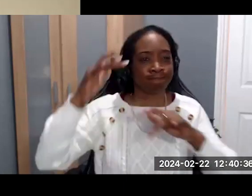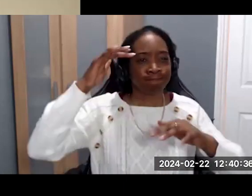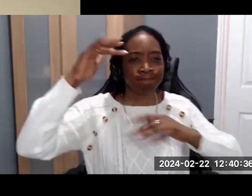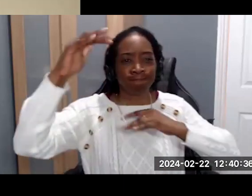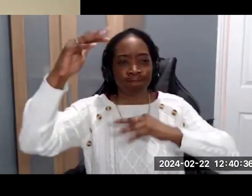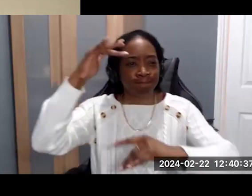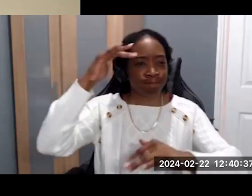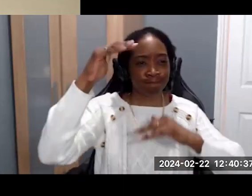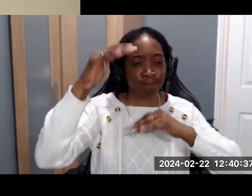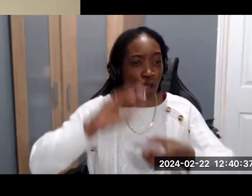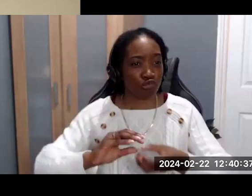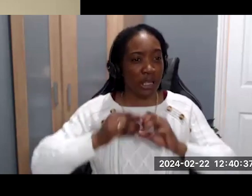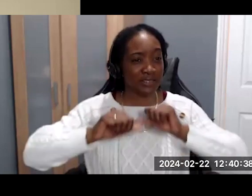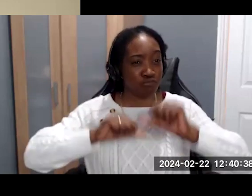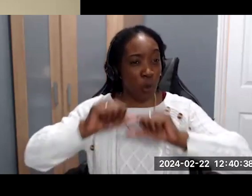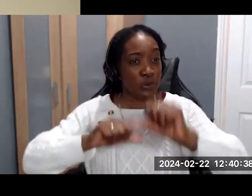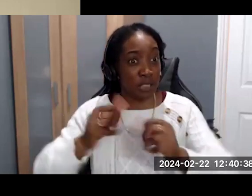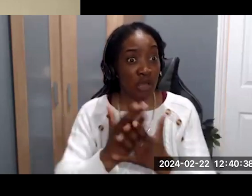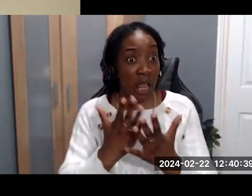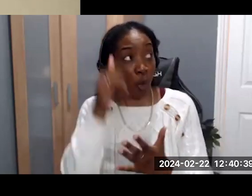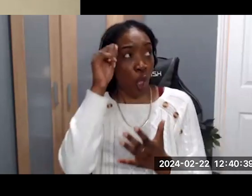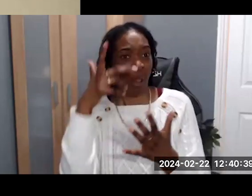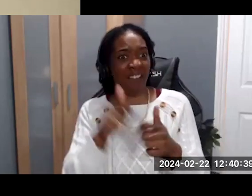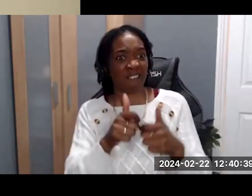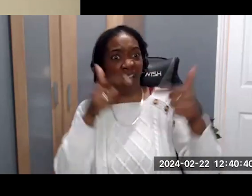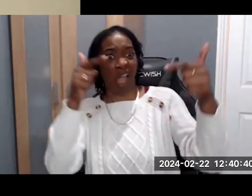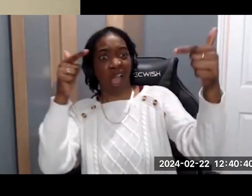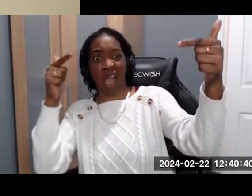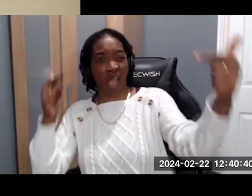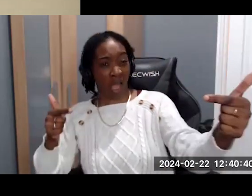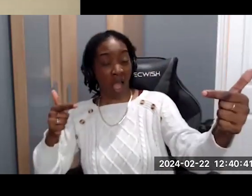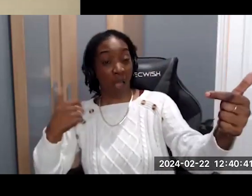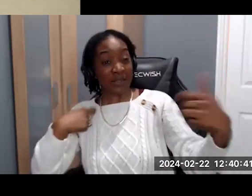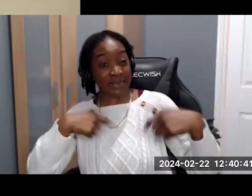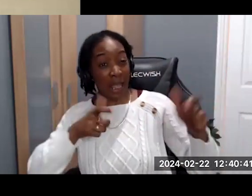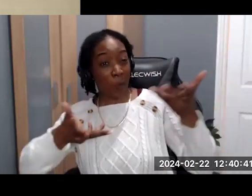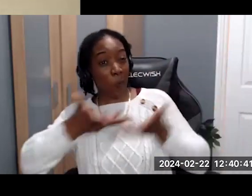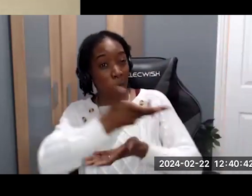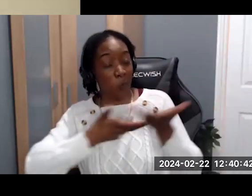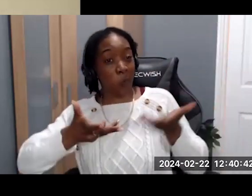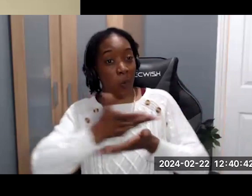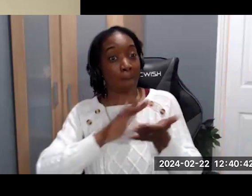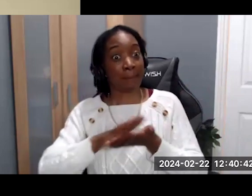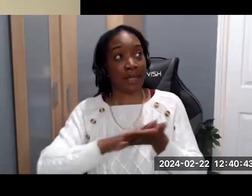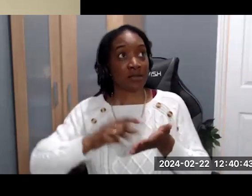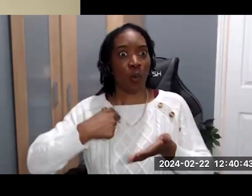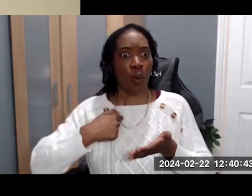process even from a distance even remotely in addition it encouraged me to plan my working days